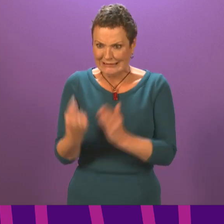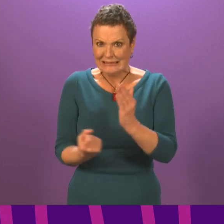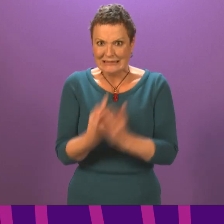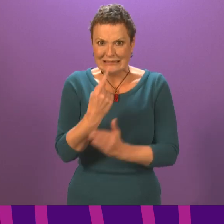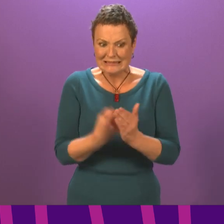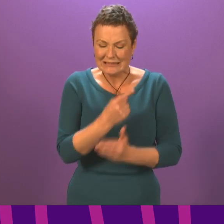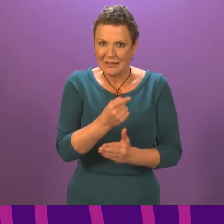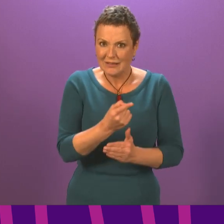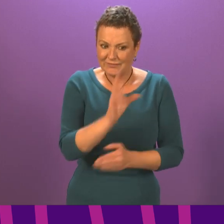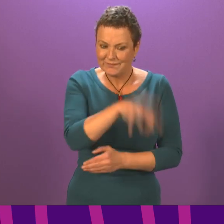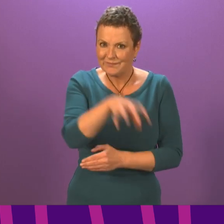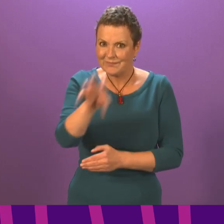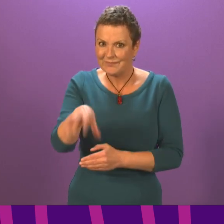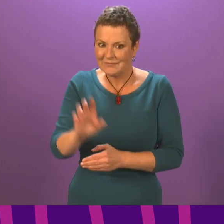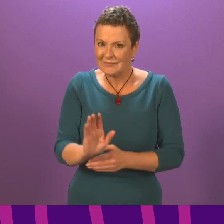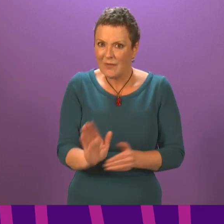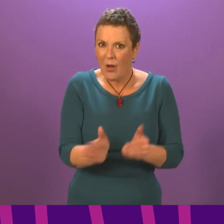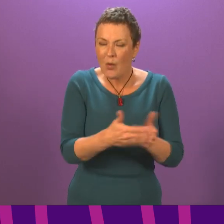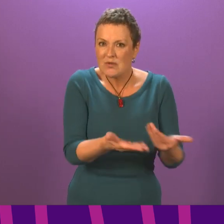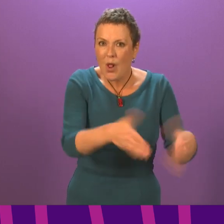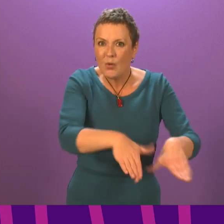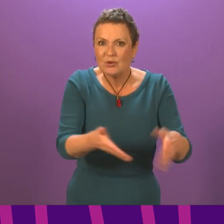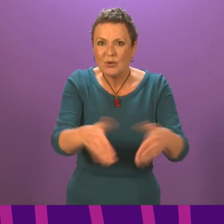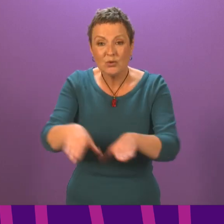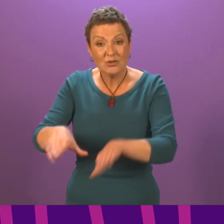demand that has resulted from home working.